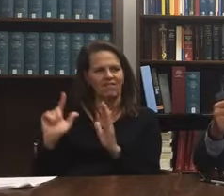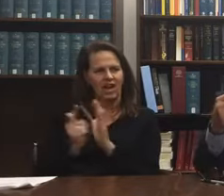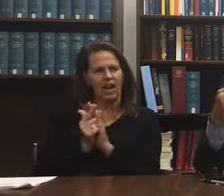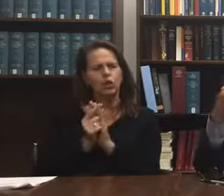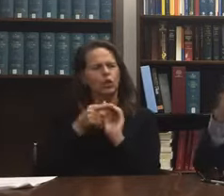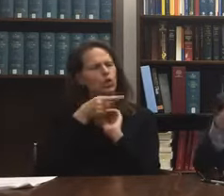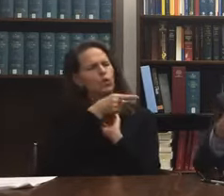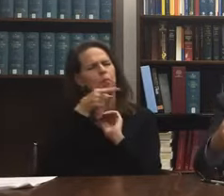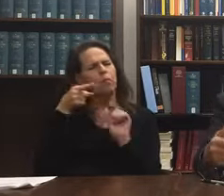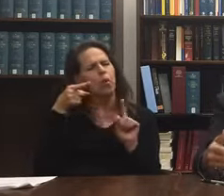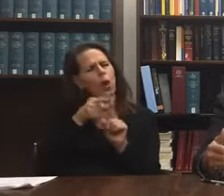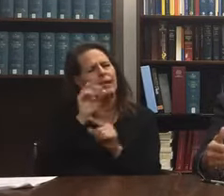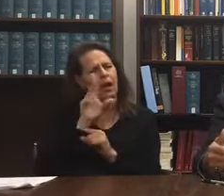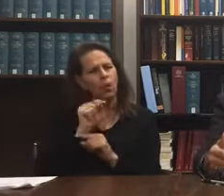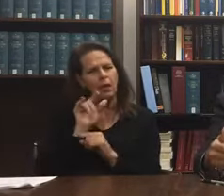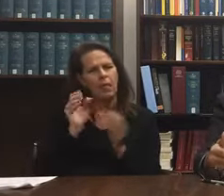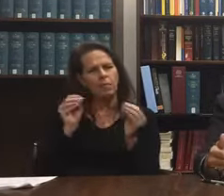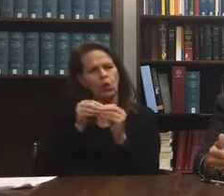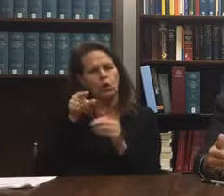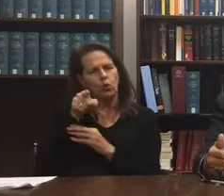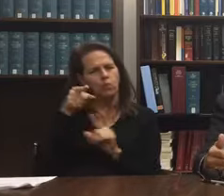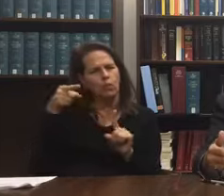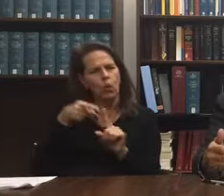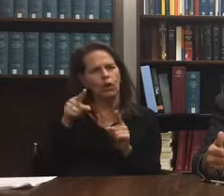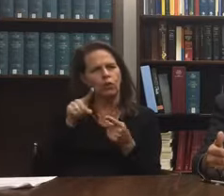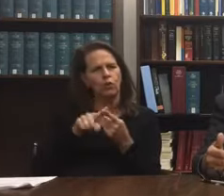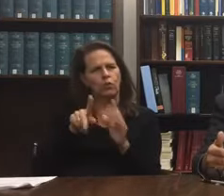policies the more you can talk to policies or rules that's gonna be